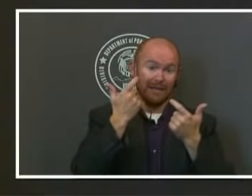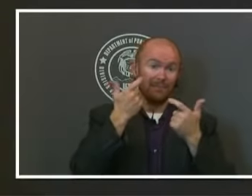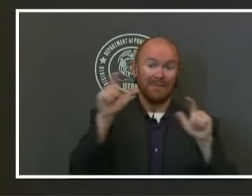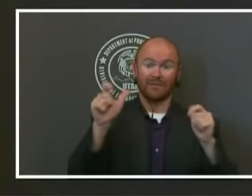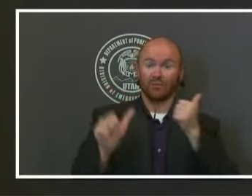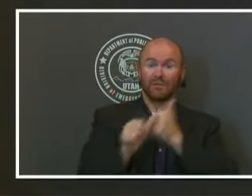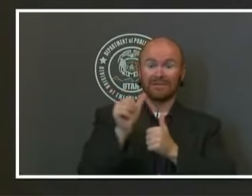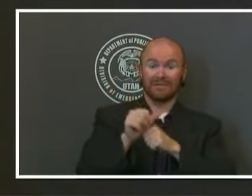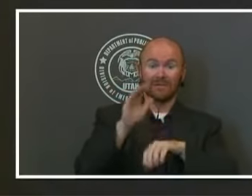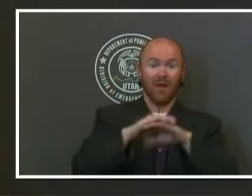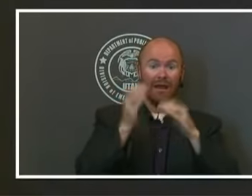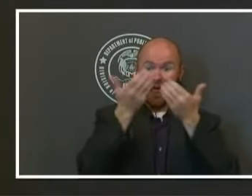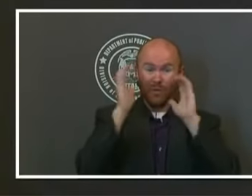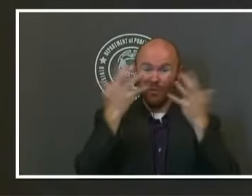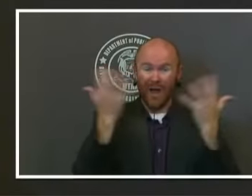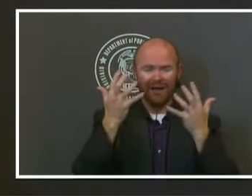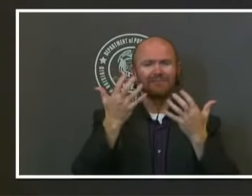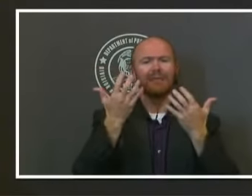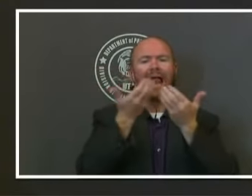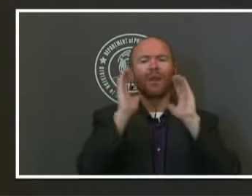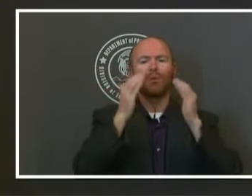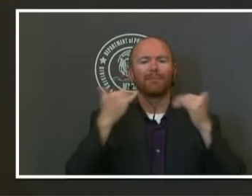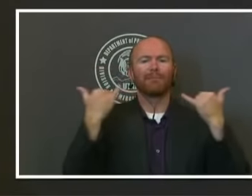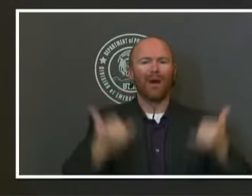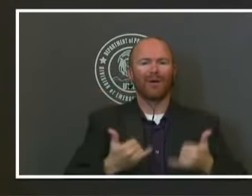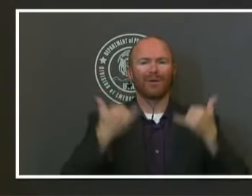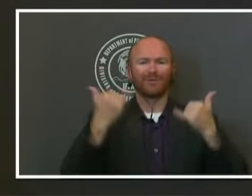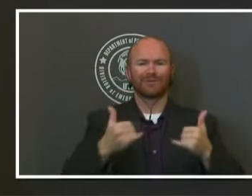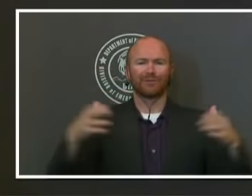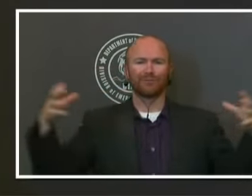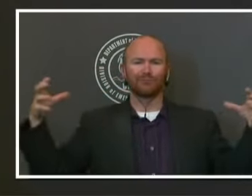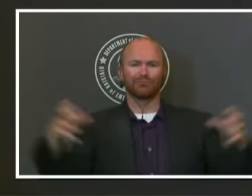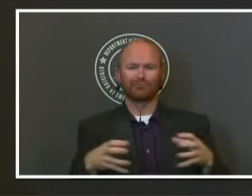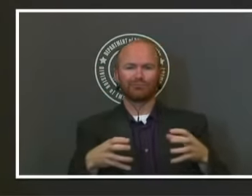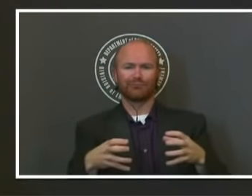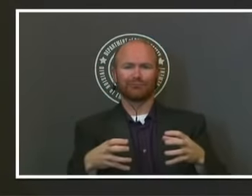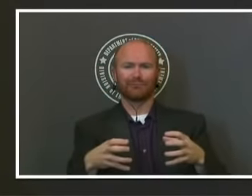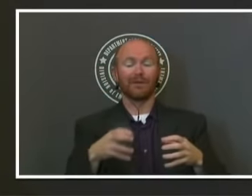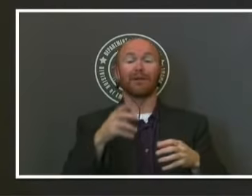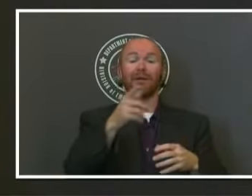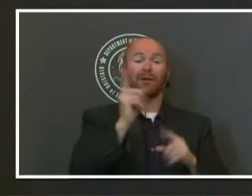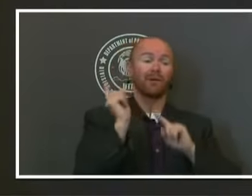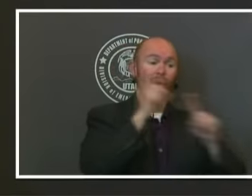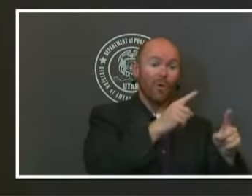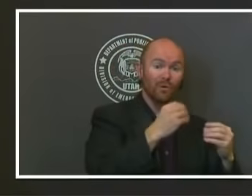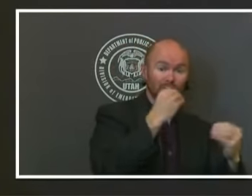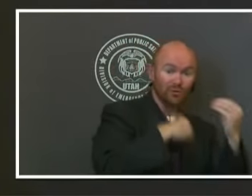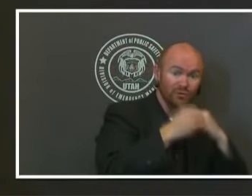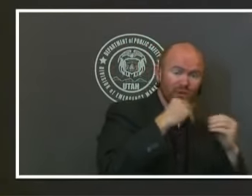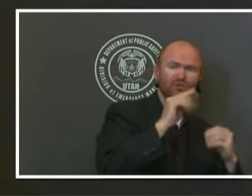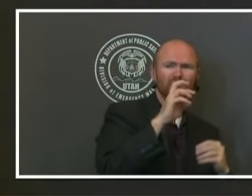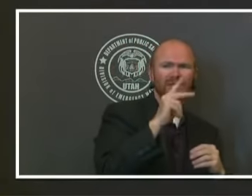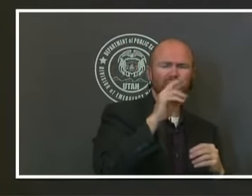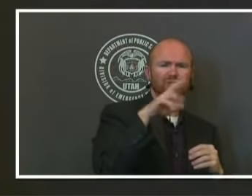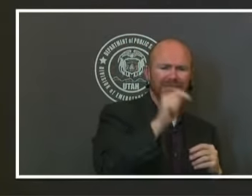is of course the gatherings right well you do before you go trick or treating what you do